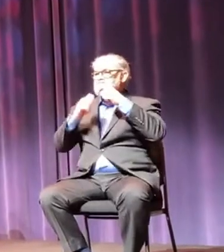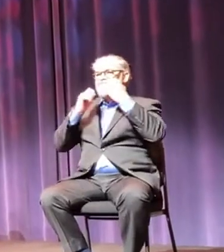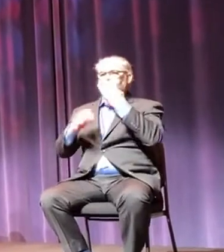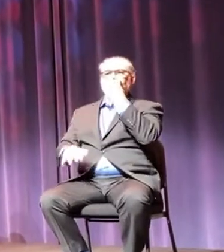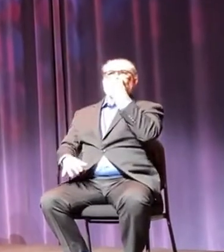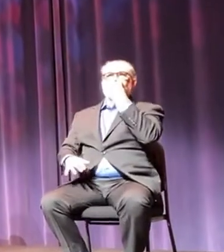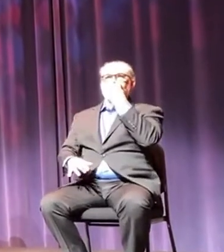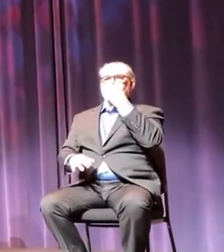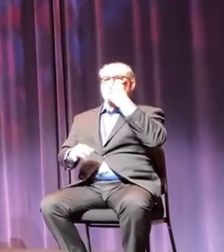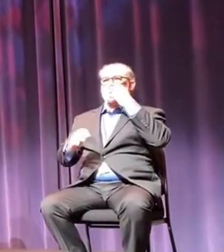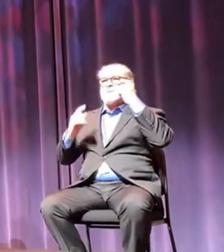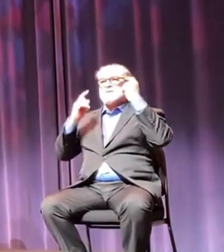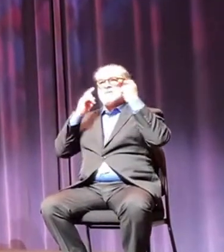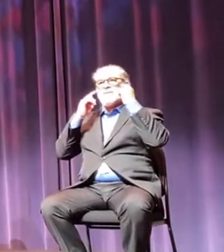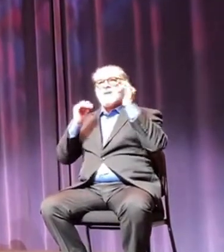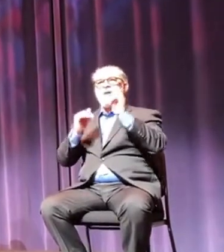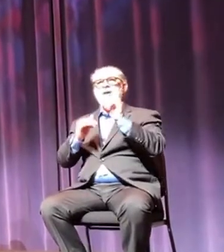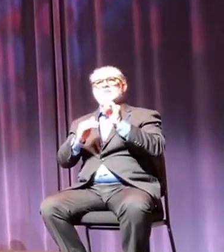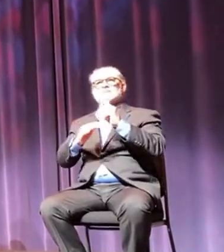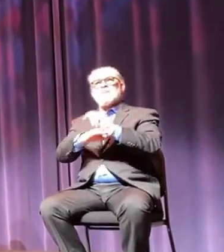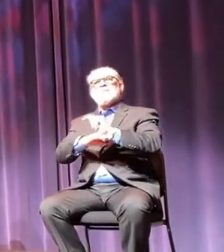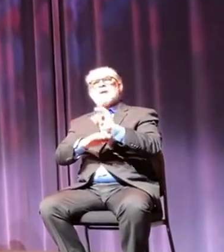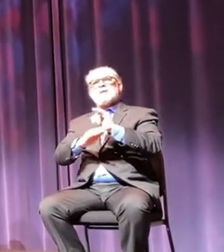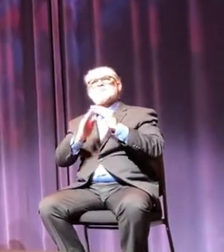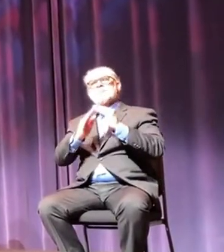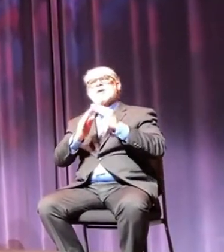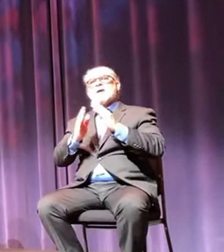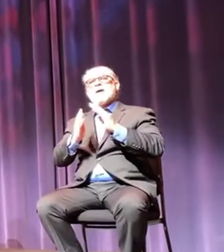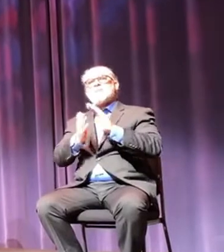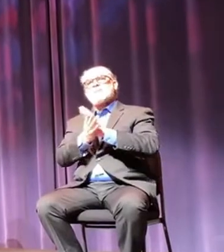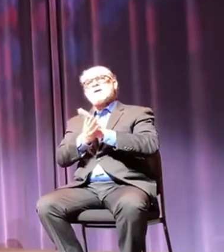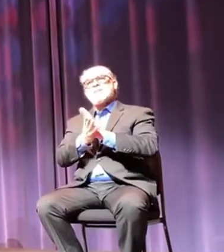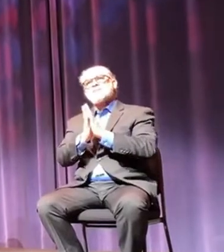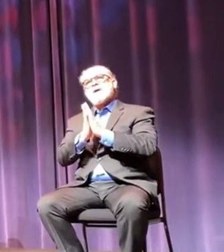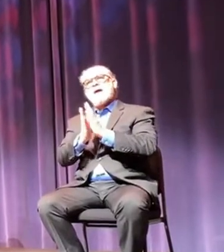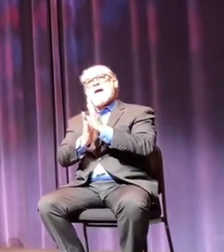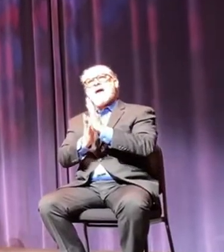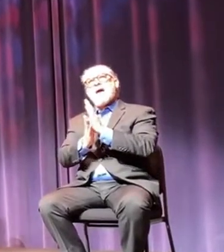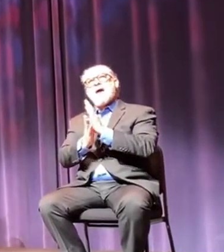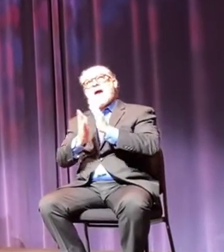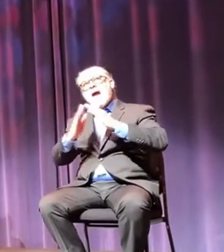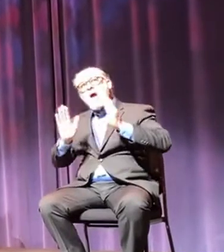temple, like a prayer house. A poem can be a prayer.